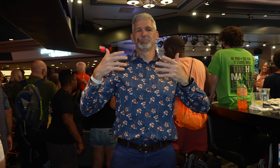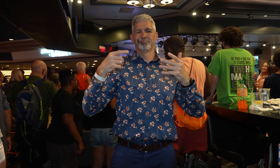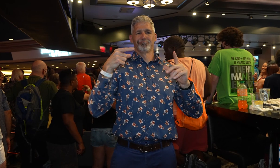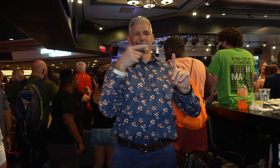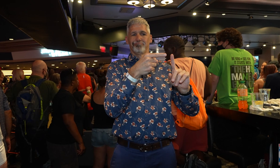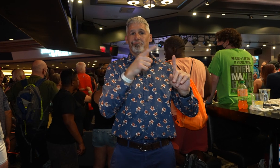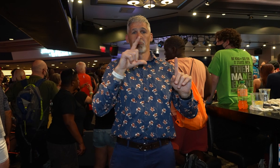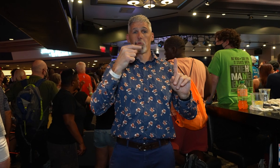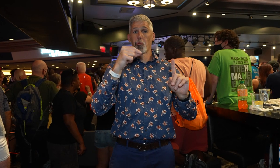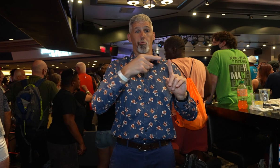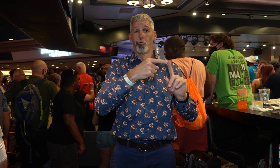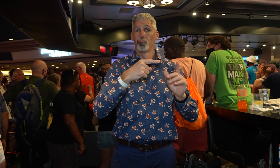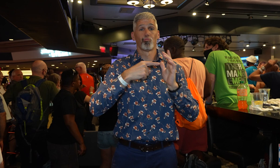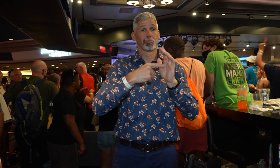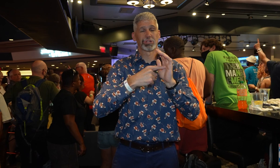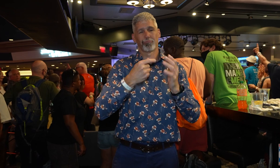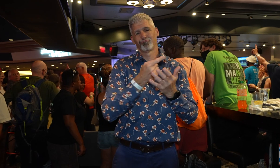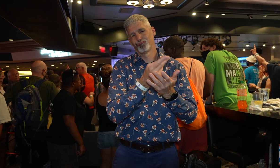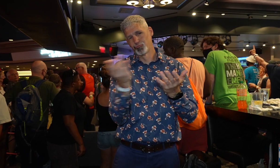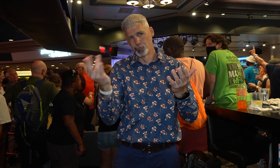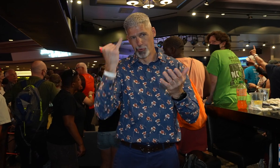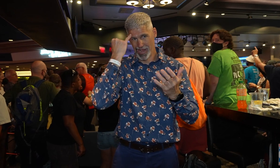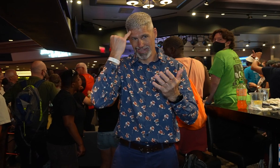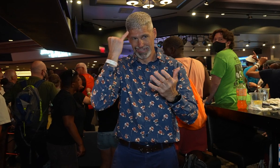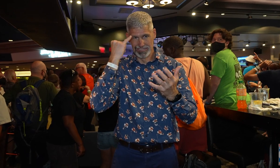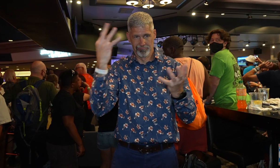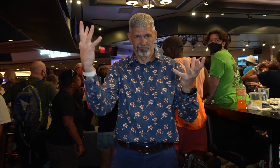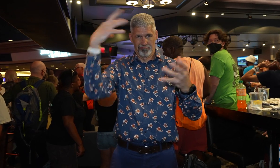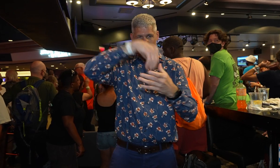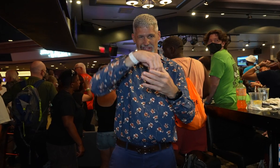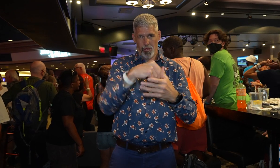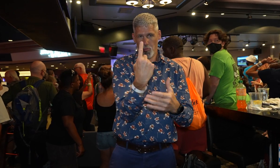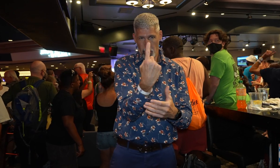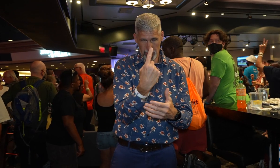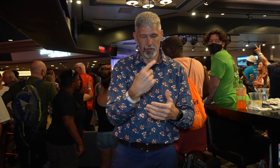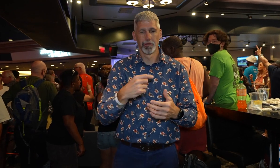Our new logo represents several ideas all in one,